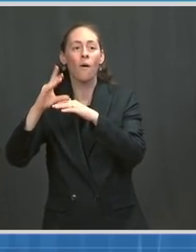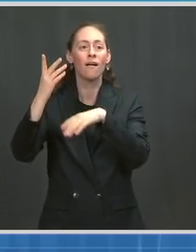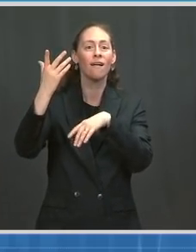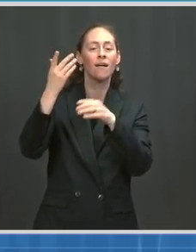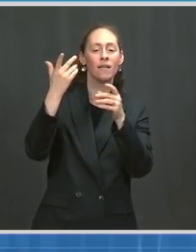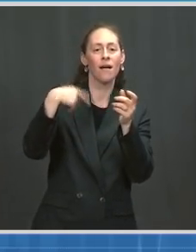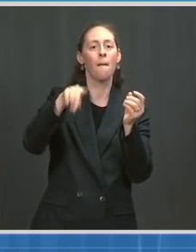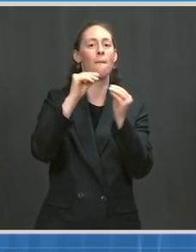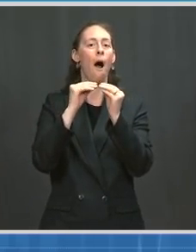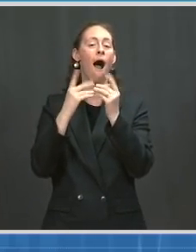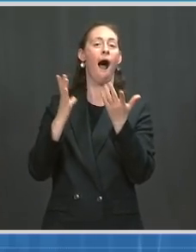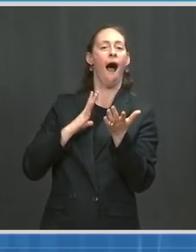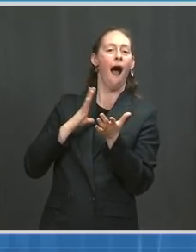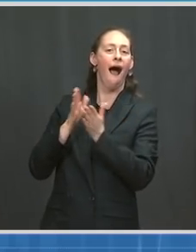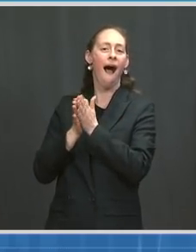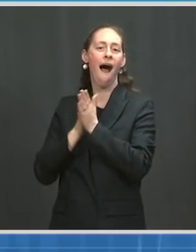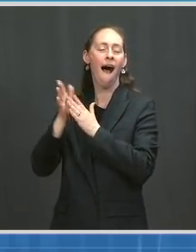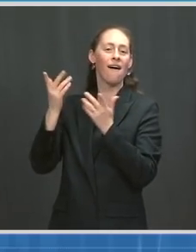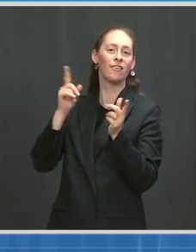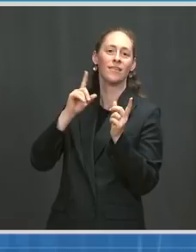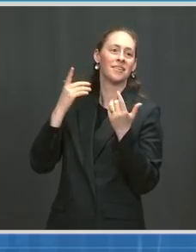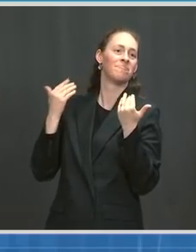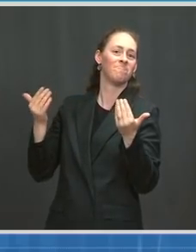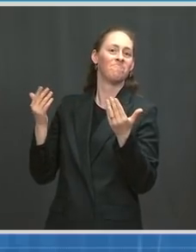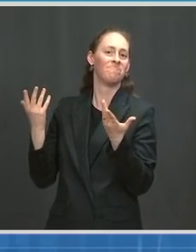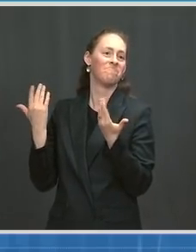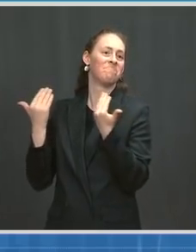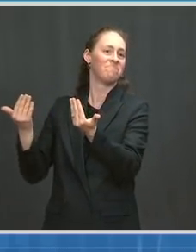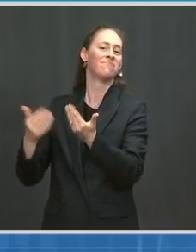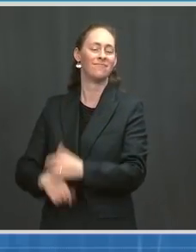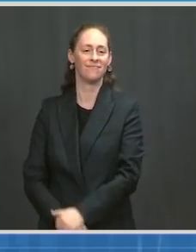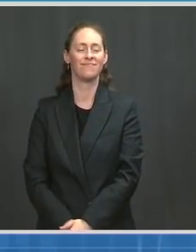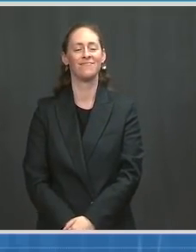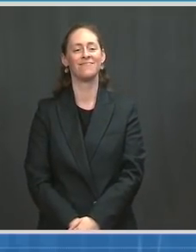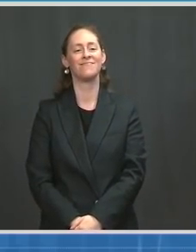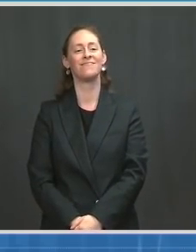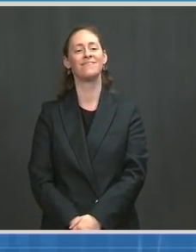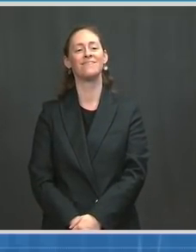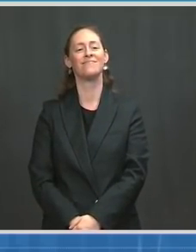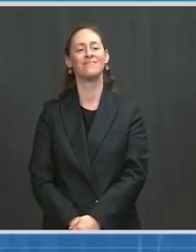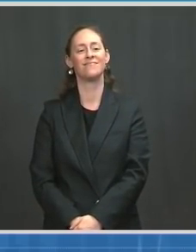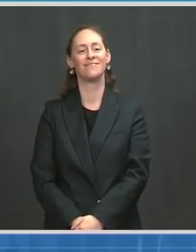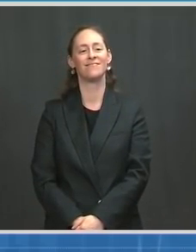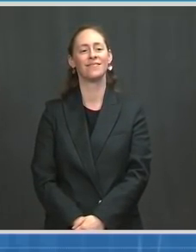where they are in the effort to get them vaccinated. We do know that in addition to schooling,